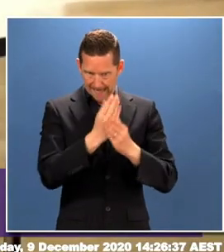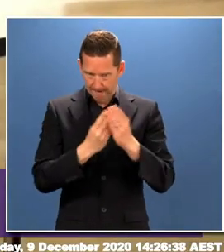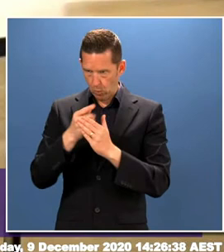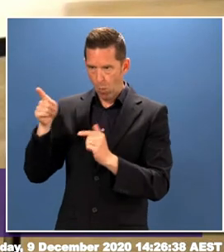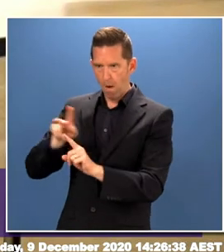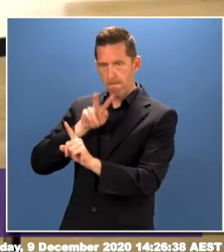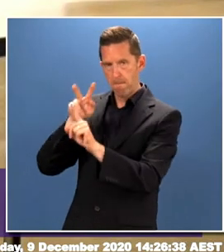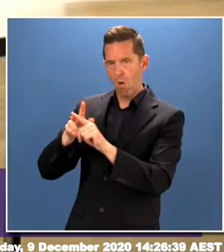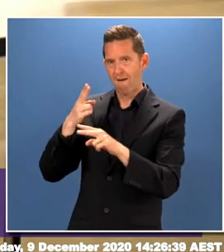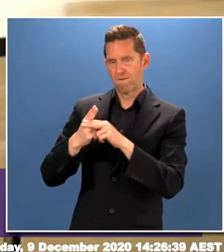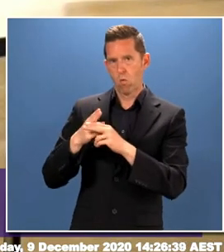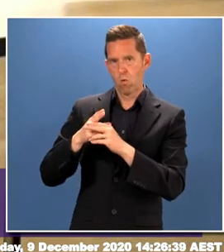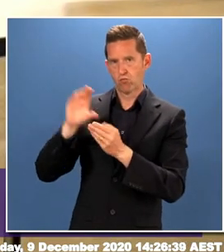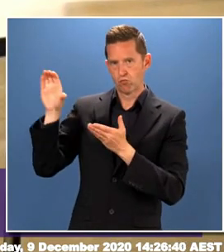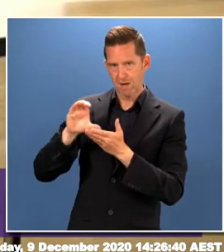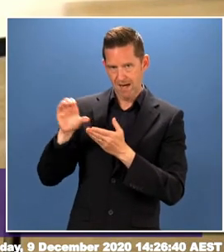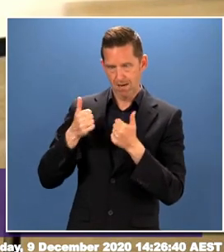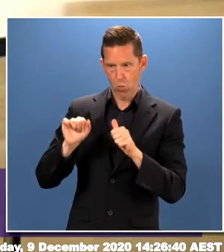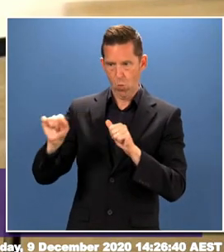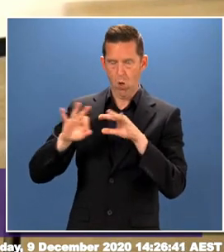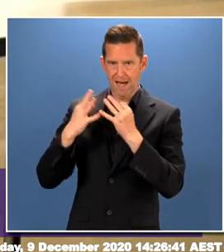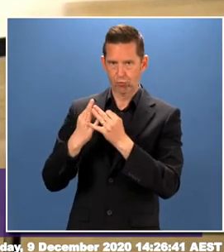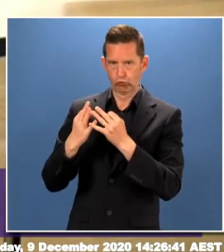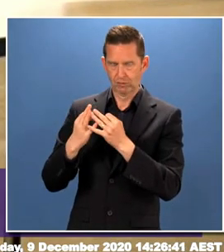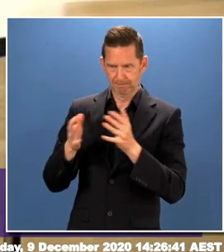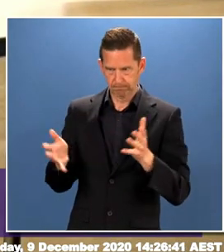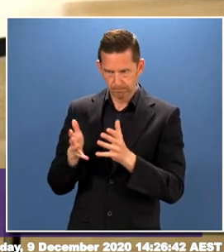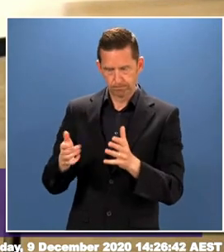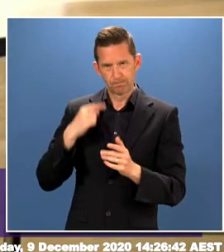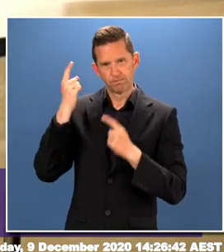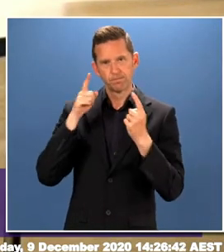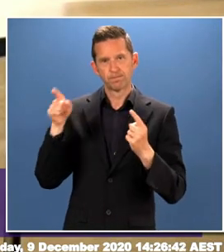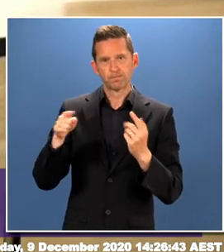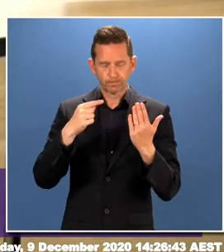And I'm just wondering, in relation to data and the intersection issue in regards